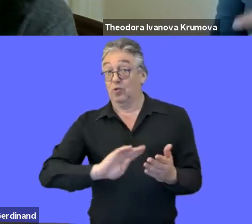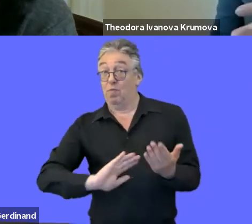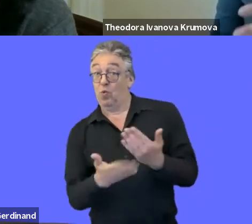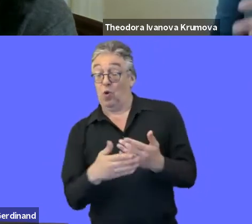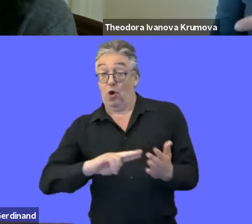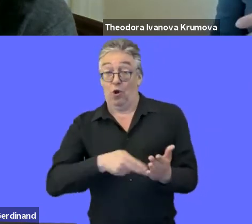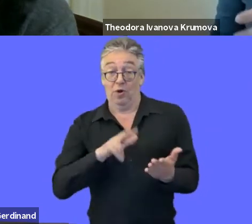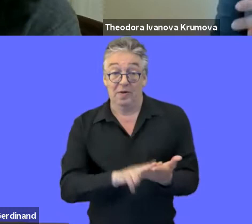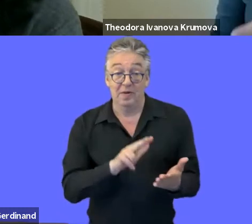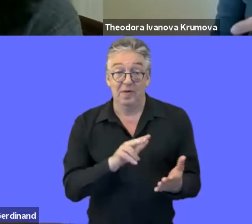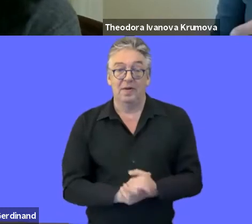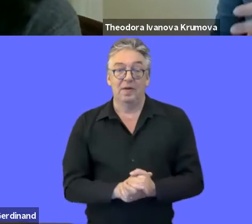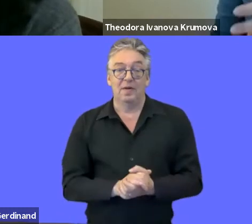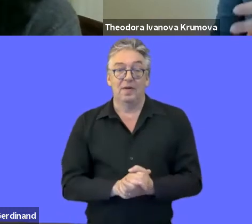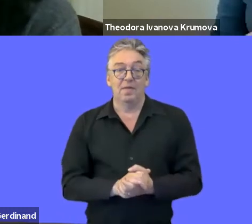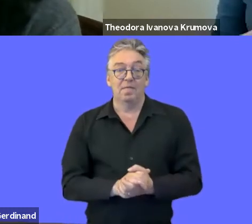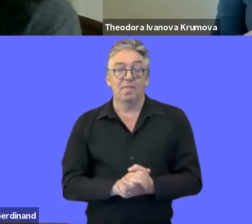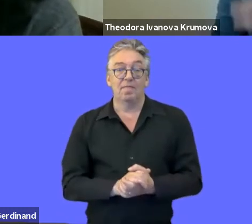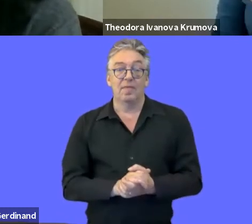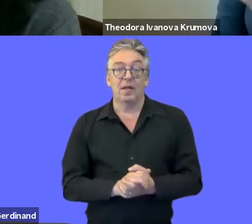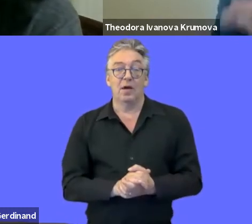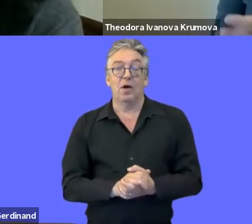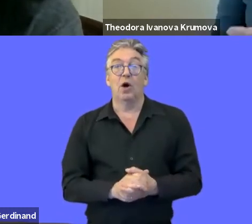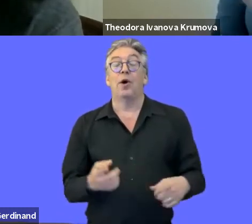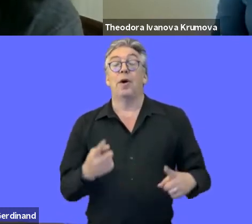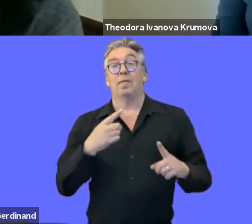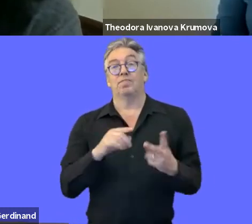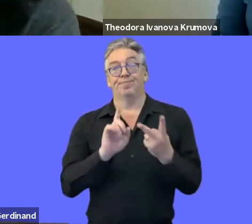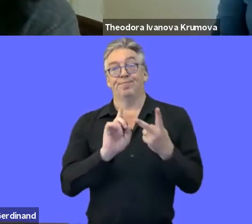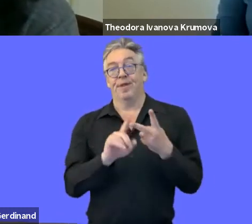after the entry into the force of the convention in the state party.